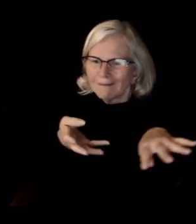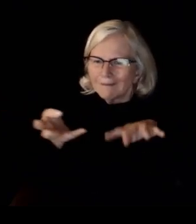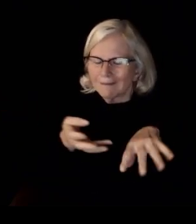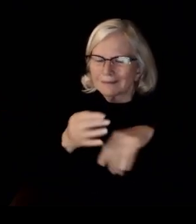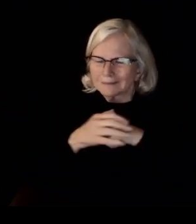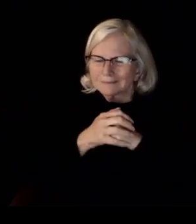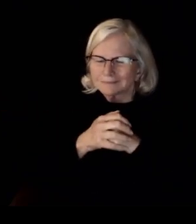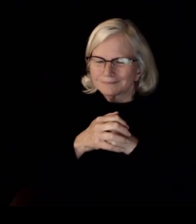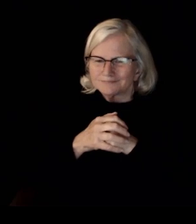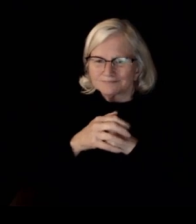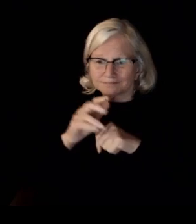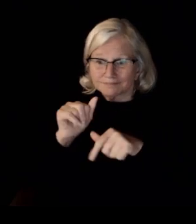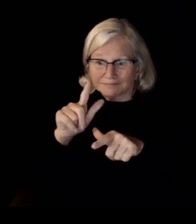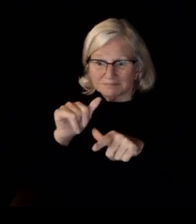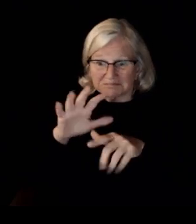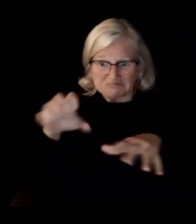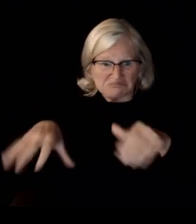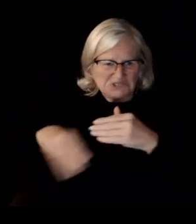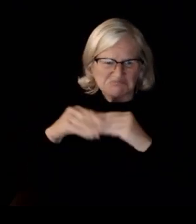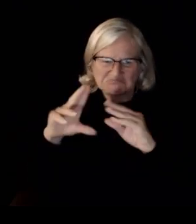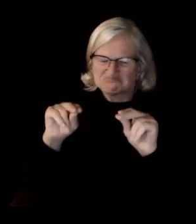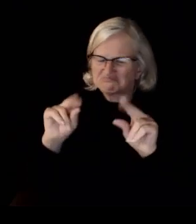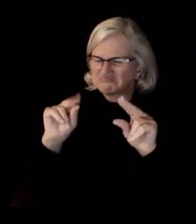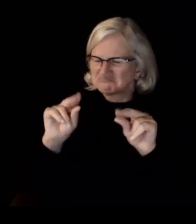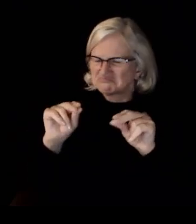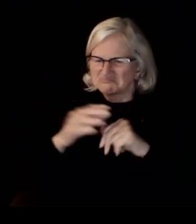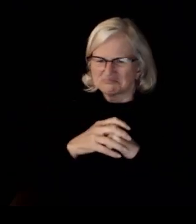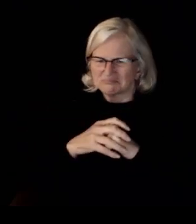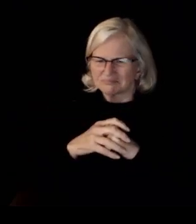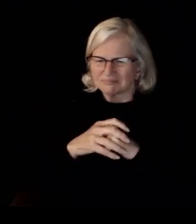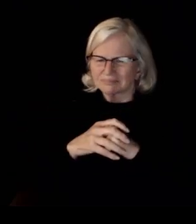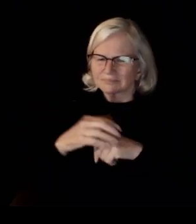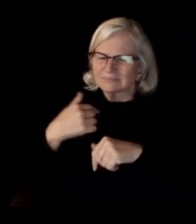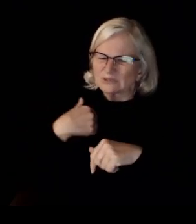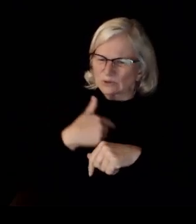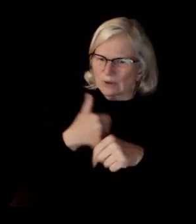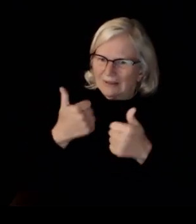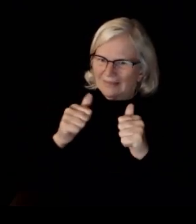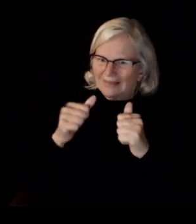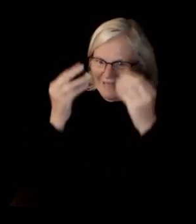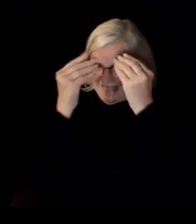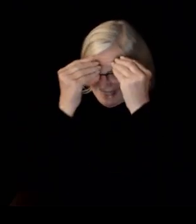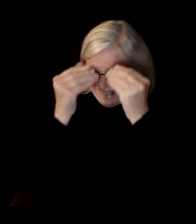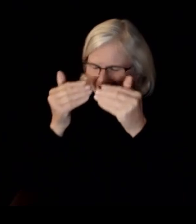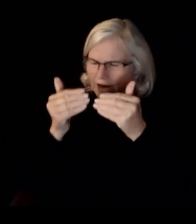I think that we've been trying to be proactive and anticipate what's going to happen in the supply chain. This is very difficult to do when it's